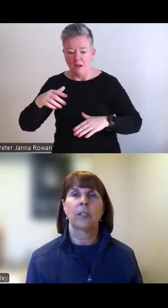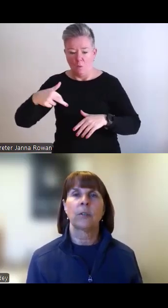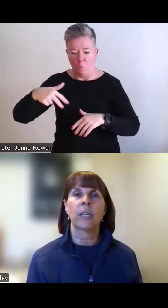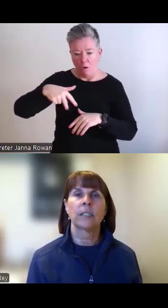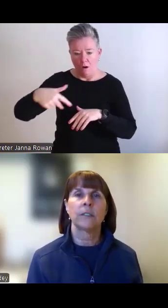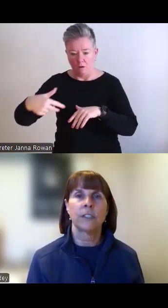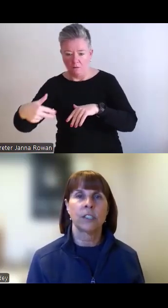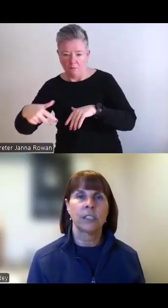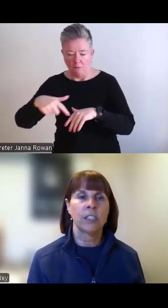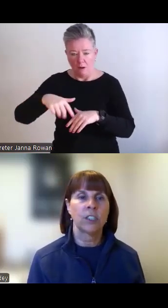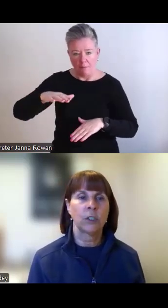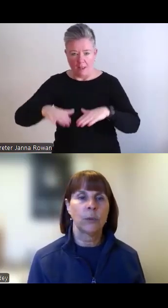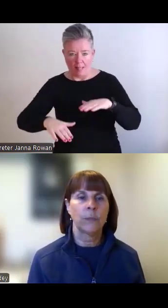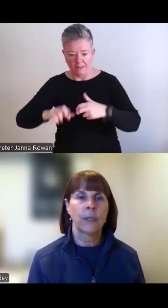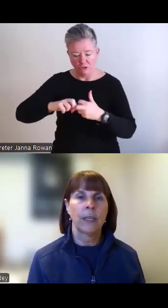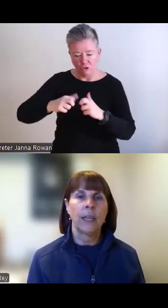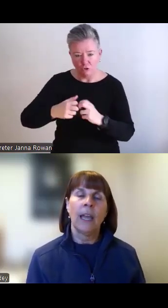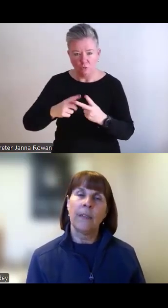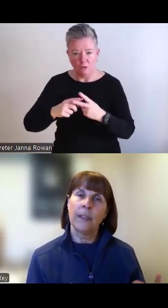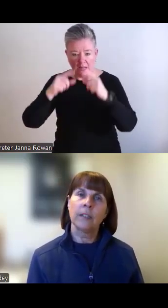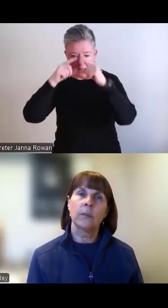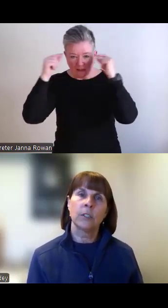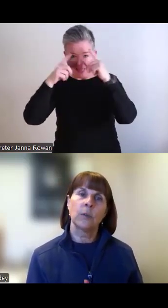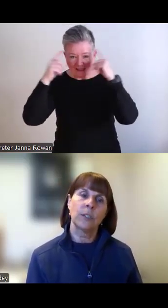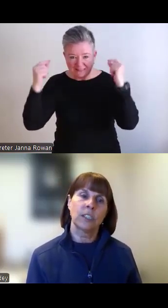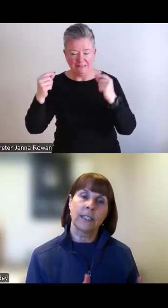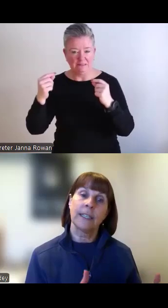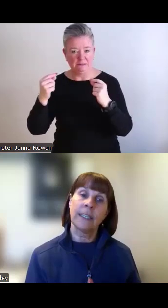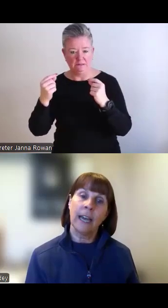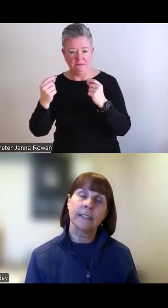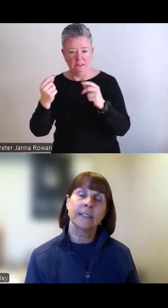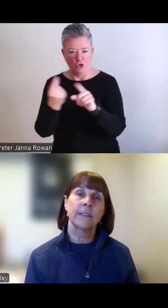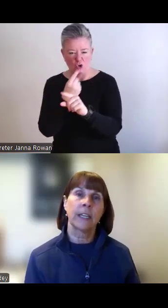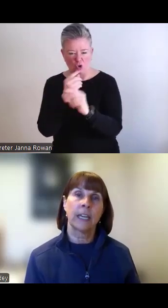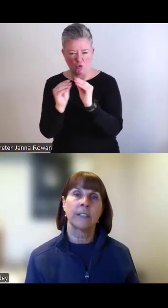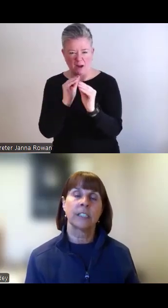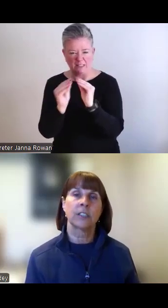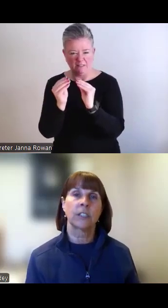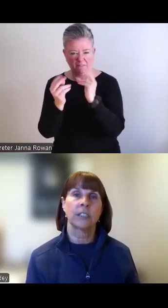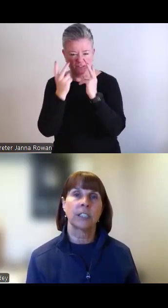maybe a corrected vision issue. And then of course you'll be checking yes if they have additional